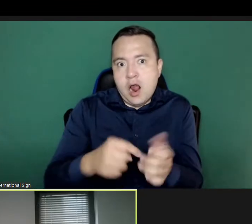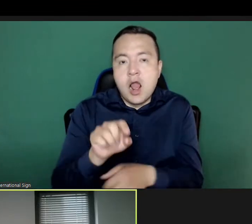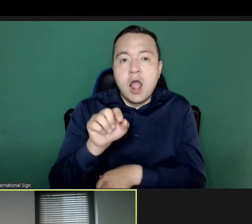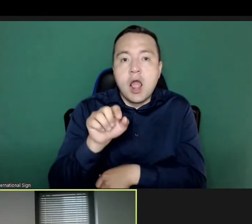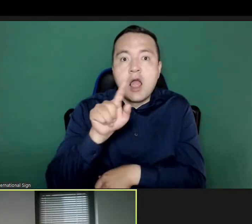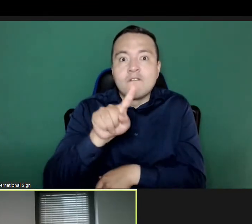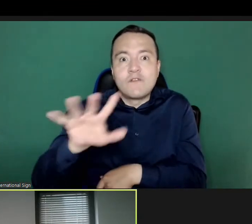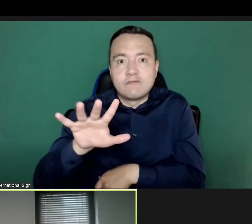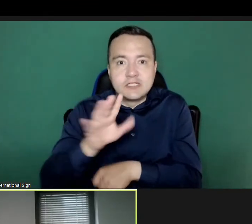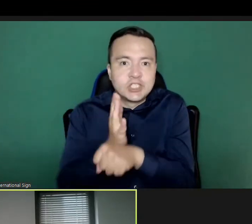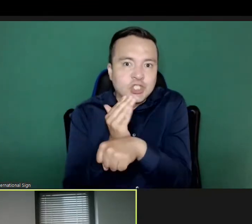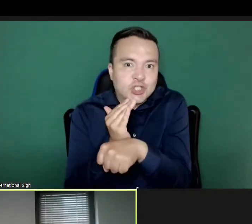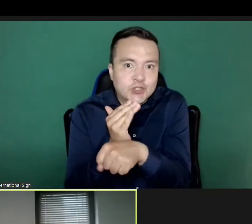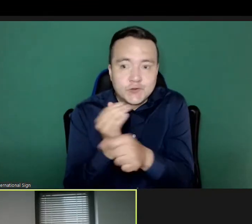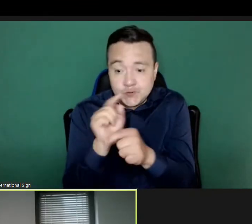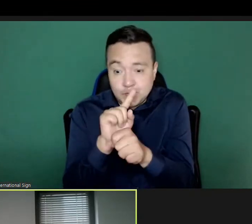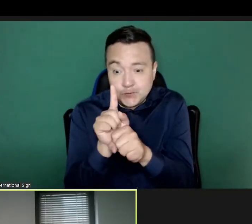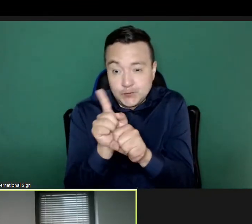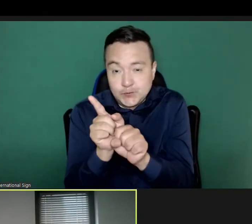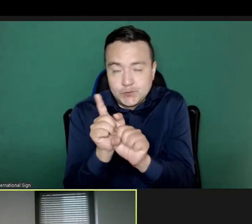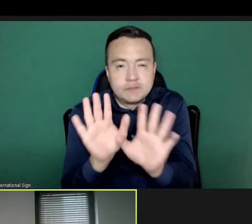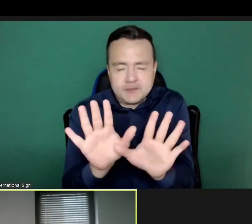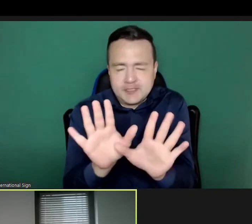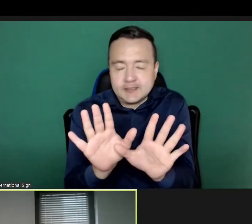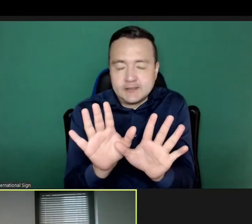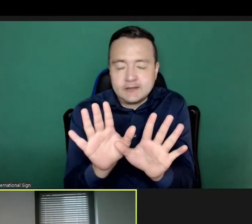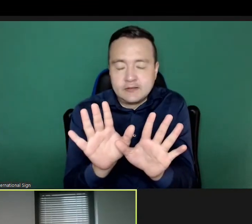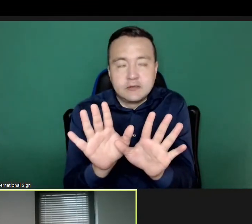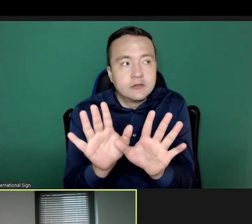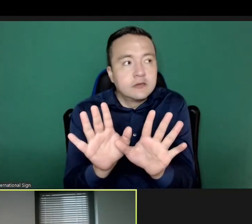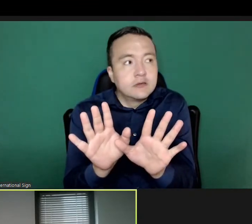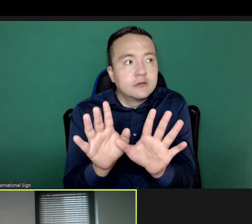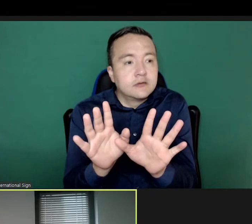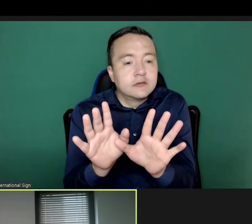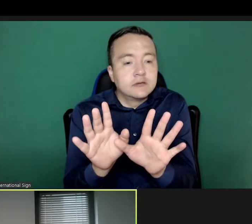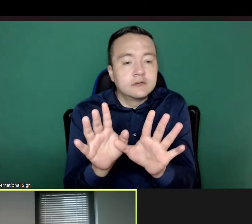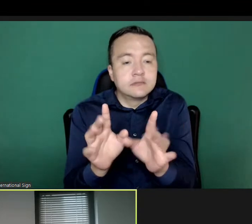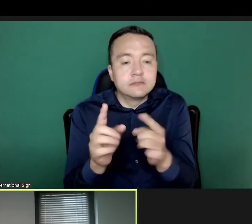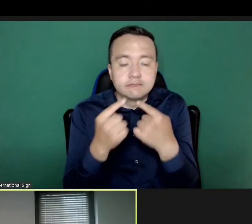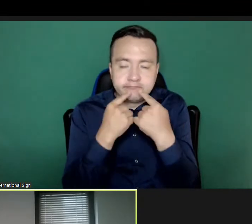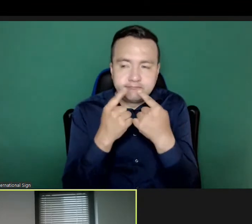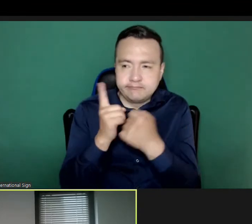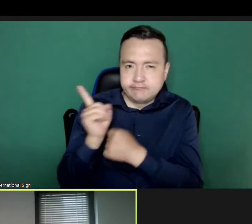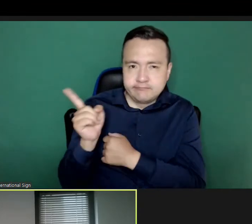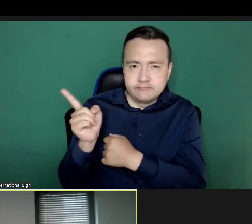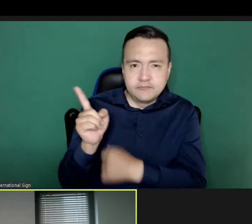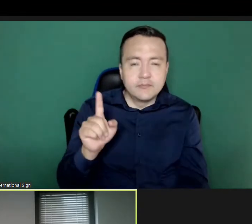Honorable Minister Tufton is not here any longer, but we actually had a